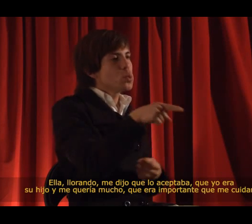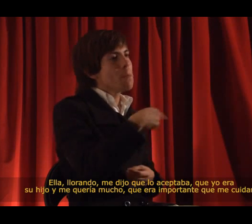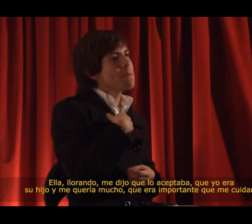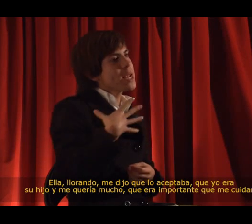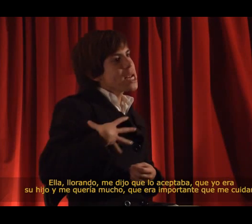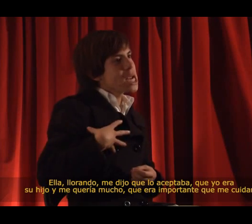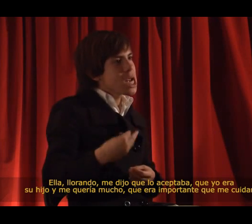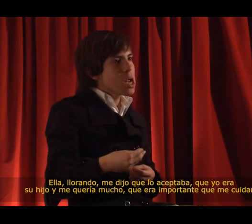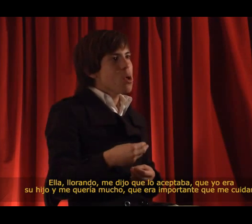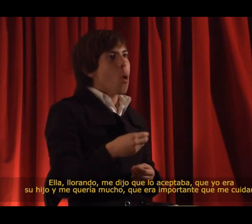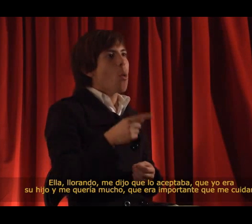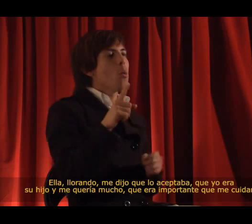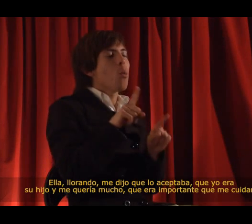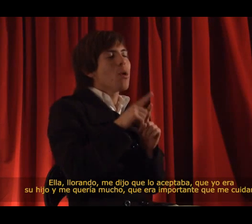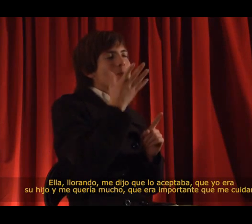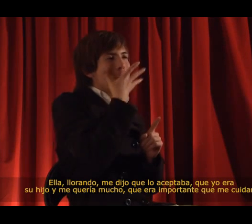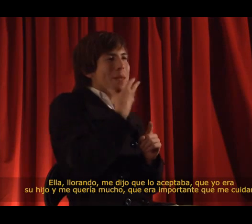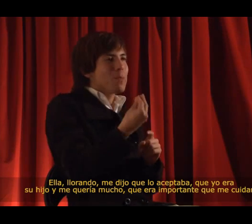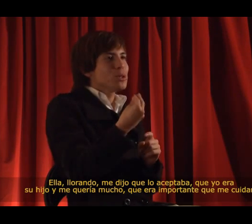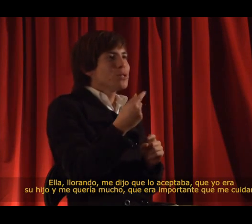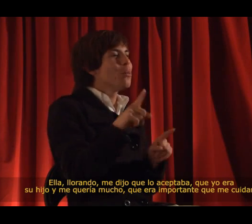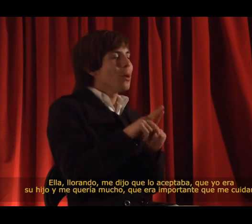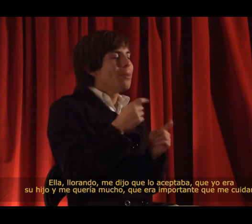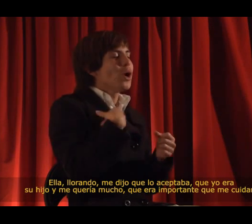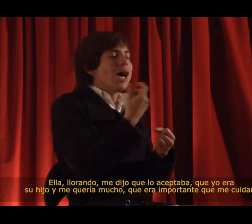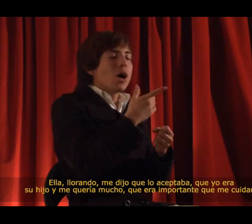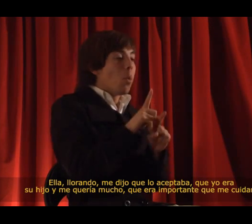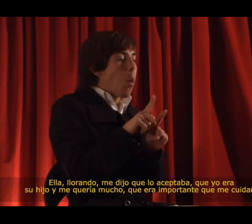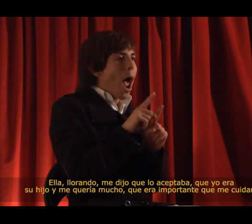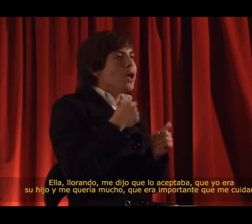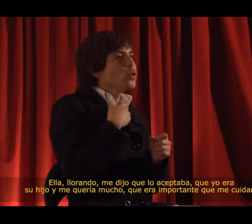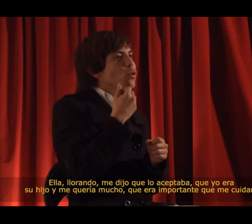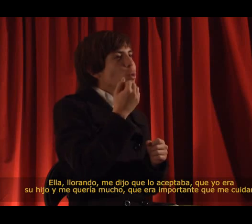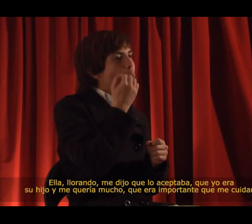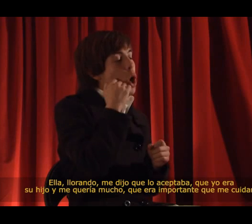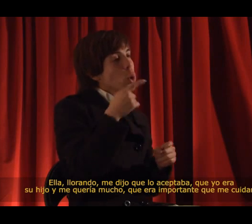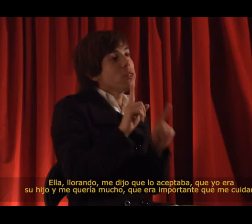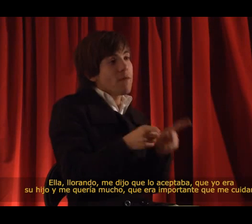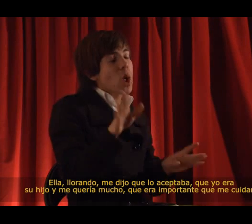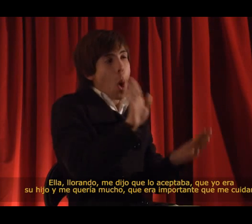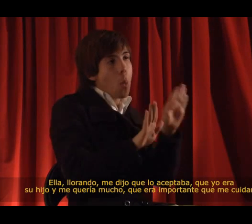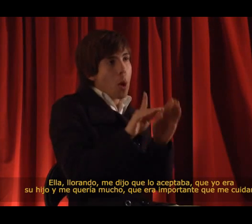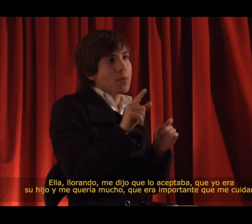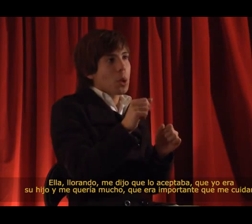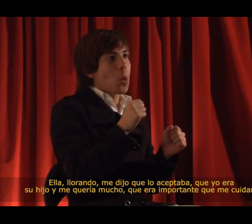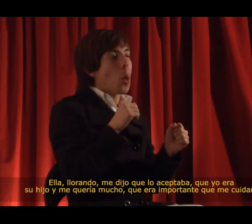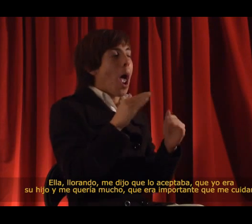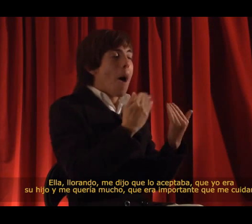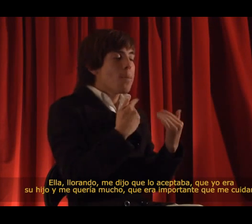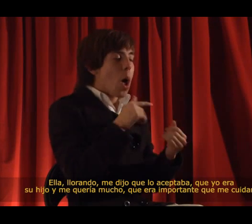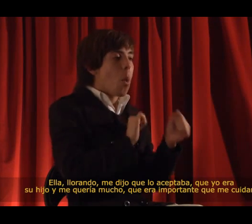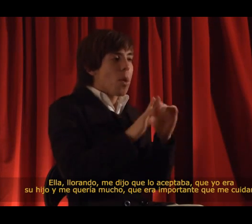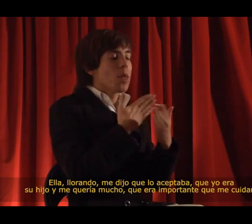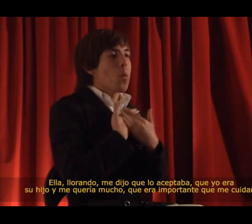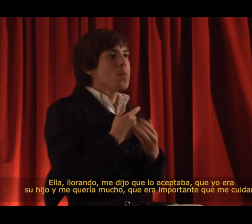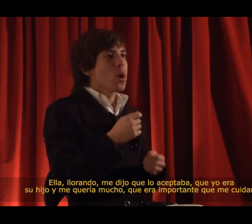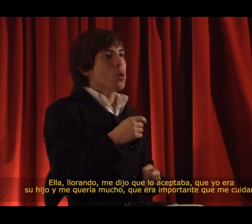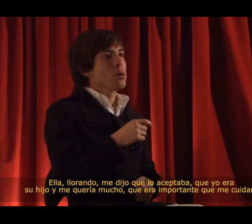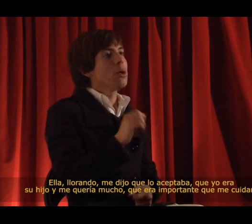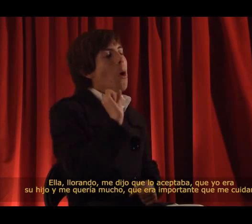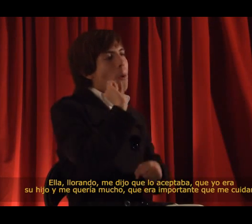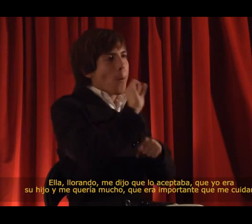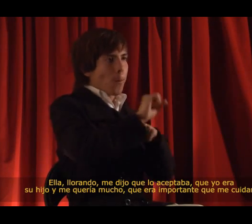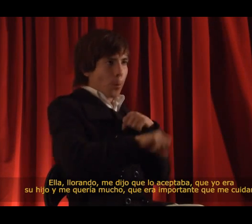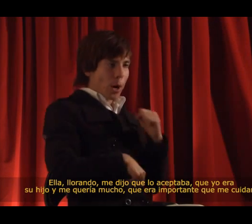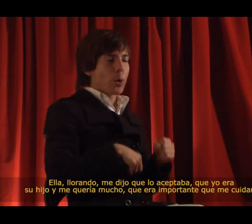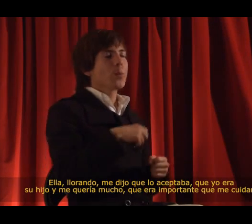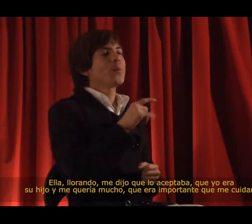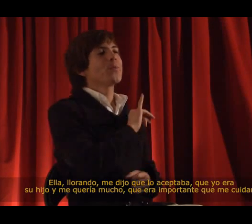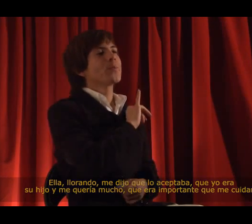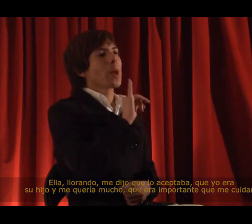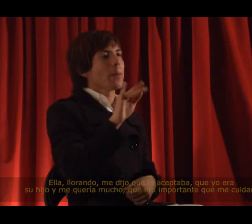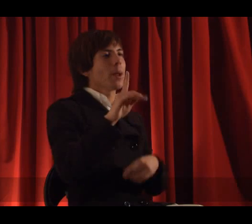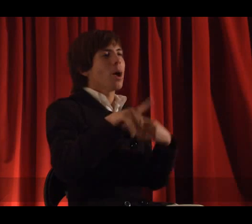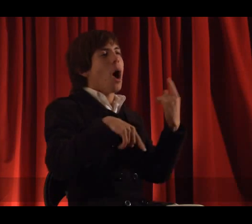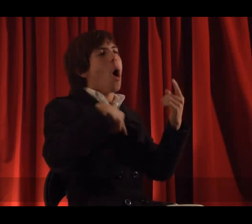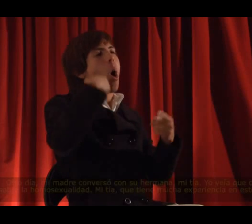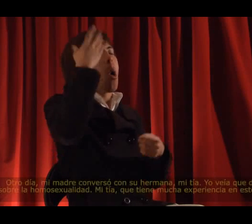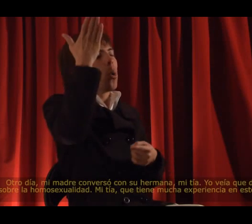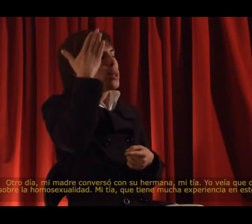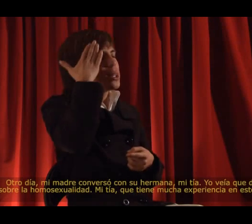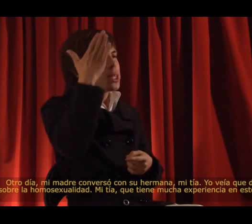She said she loved me a lot and that it was important I take care of myself.